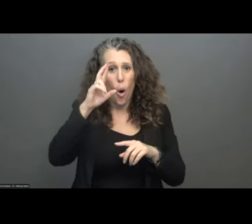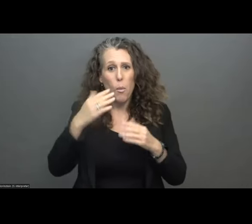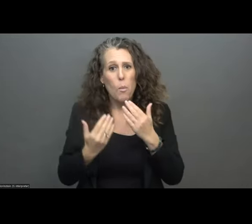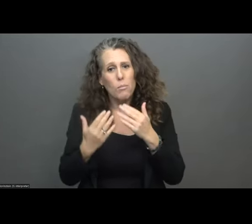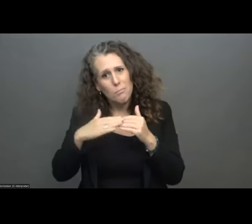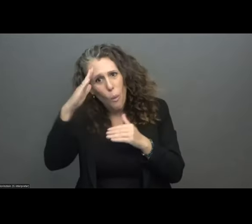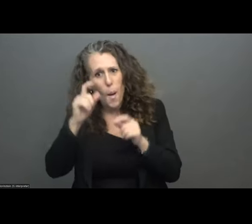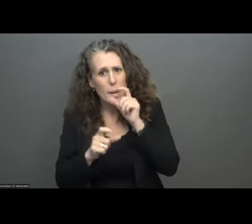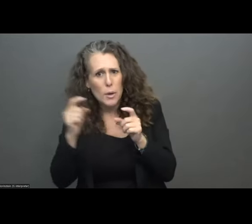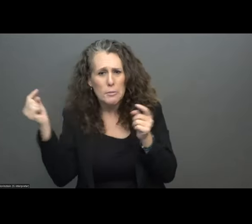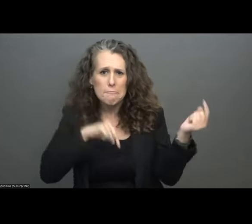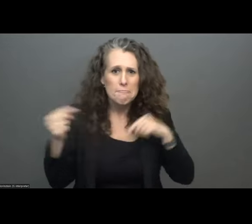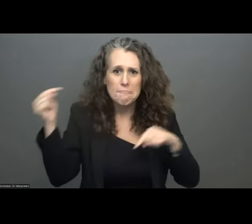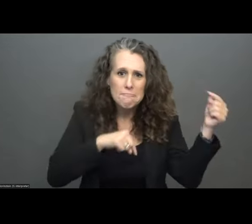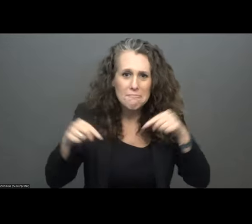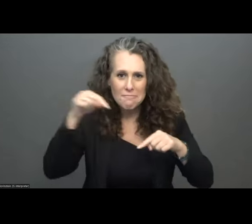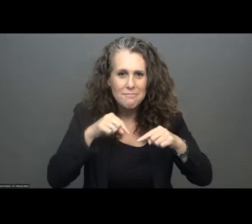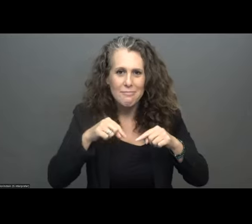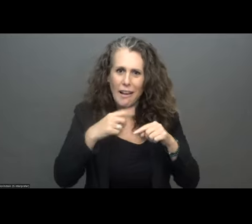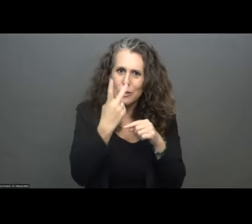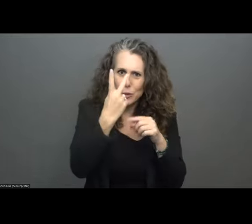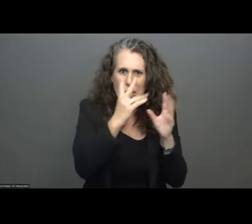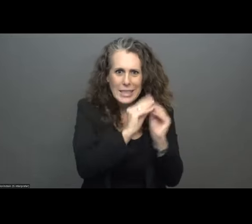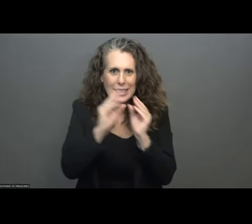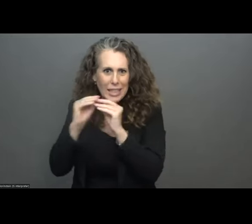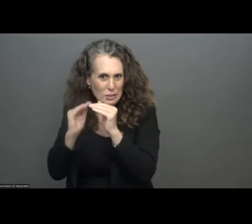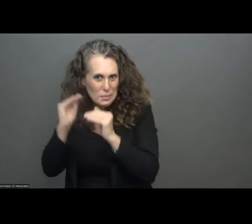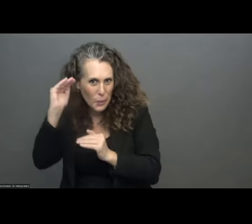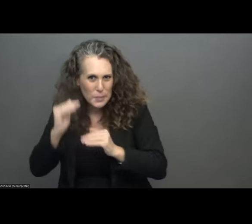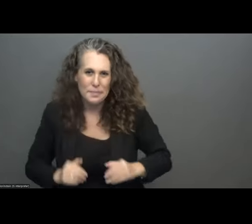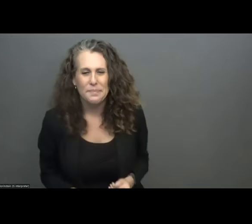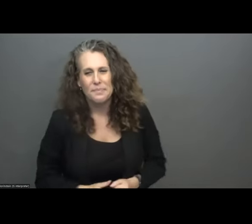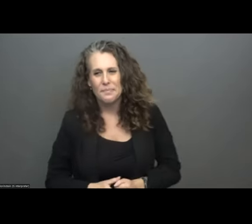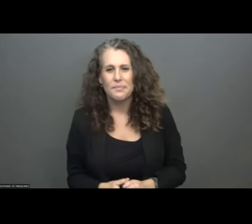to be part of the following sessions. 14:00:40 As we had a poll, just before we